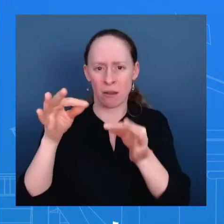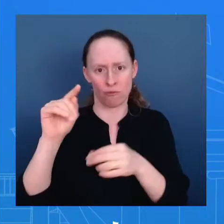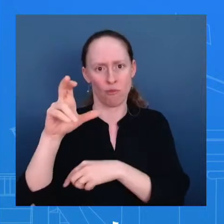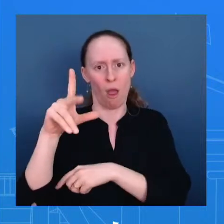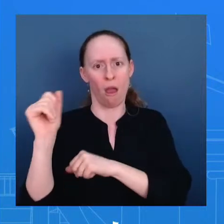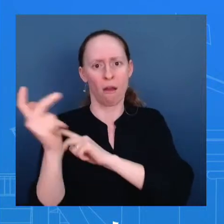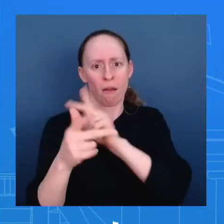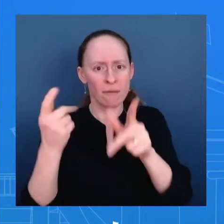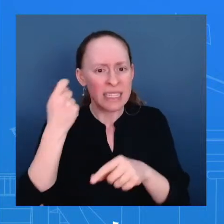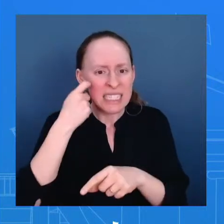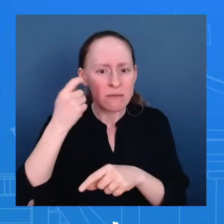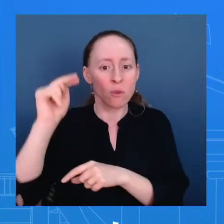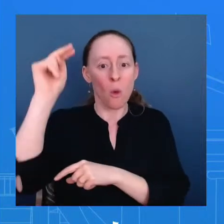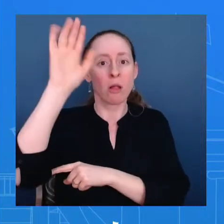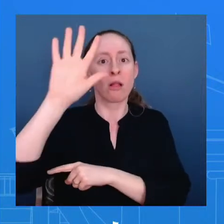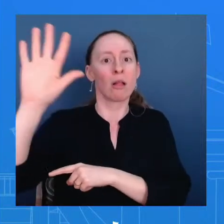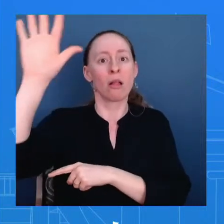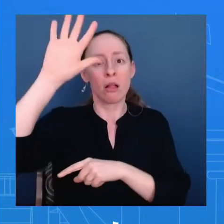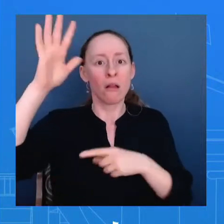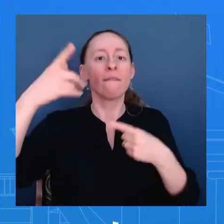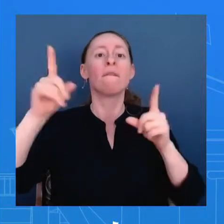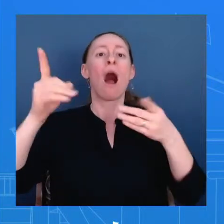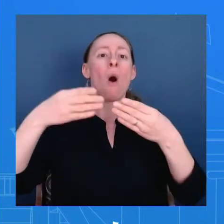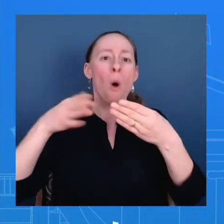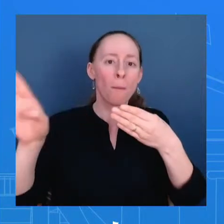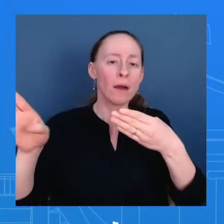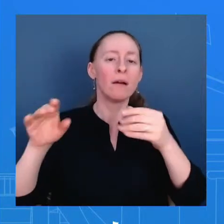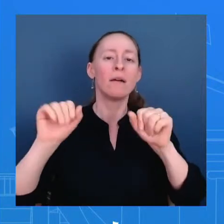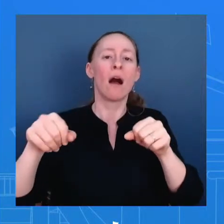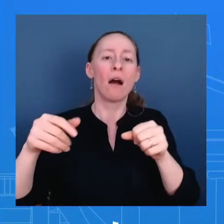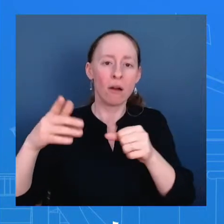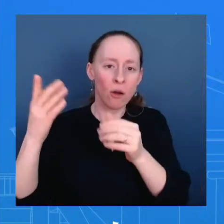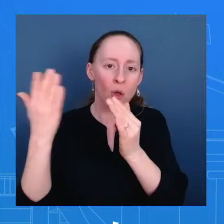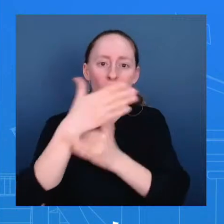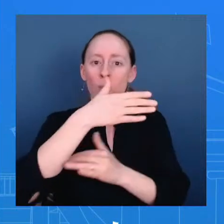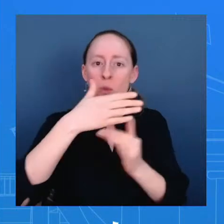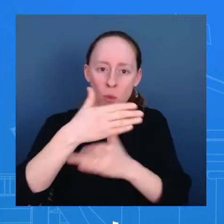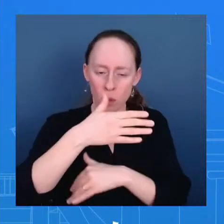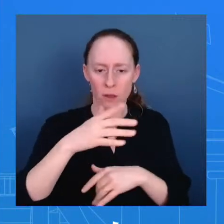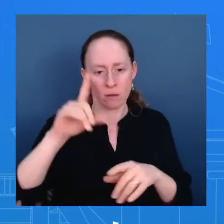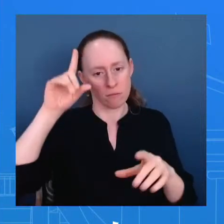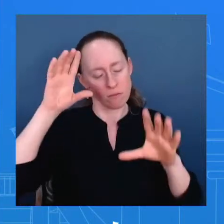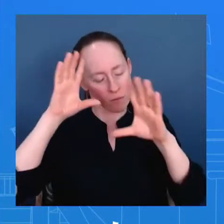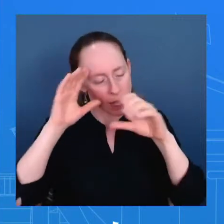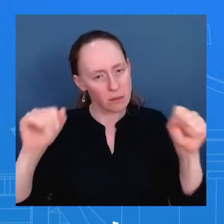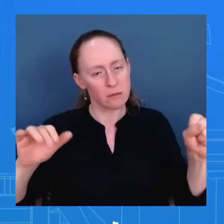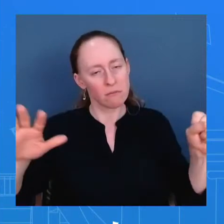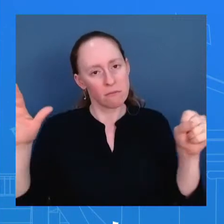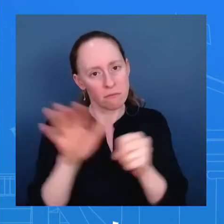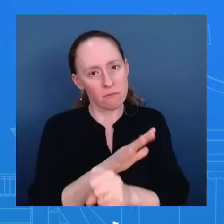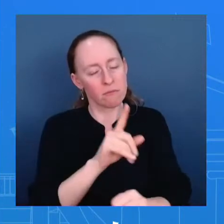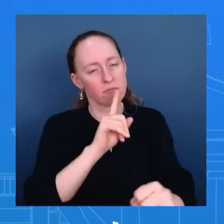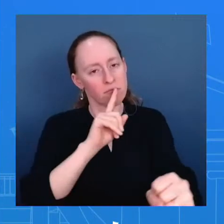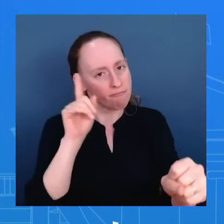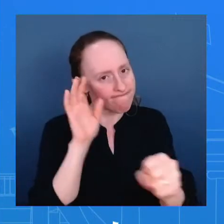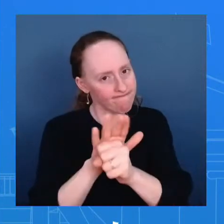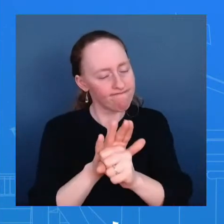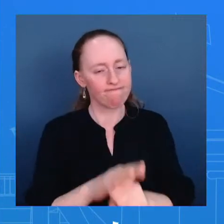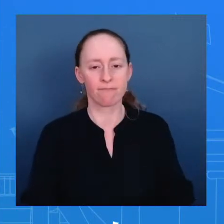So, we are committed -- this President is committed in getting that done. The Press: I have one more question. Ms. Jean-Pierre: Yeah. The Press: Yesterday, I did an interview with Senator Lindsey Graham.